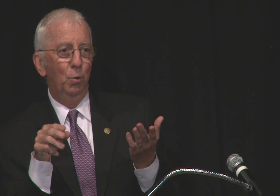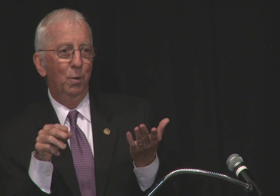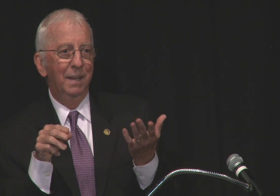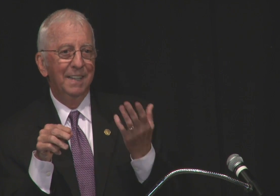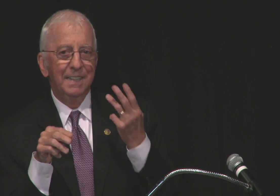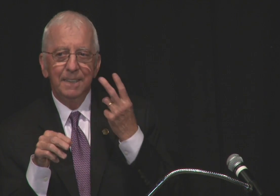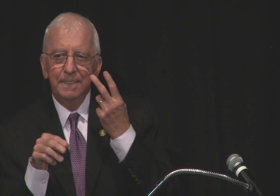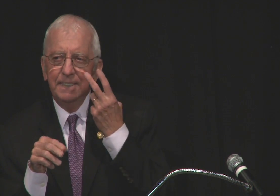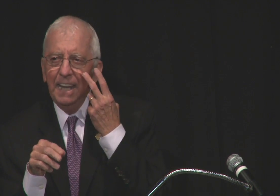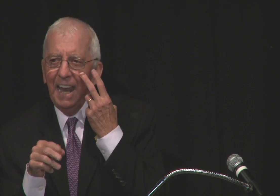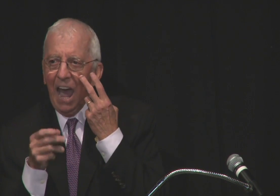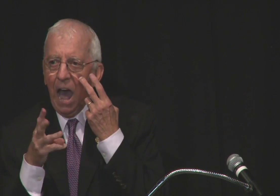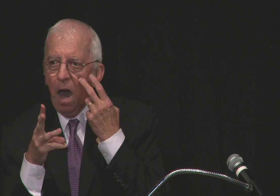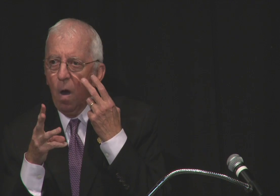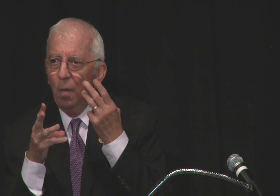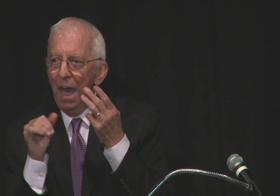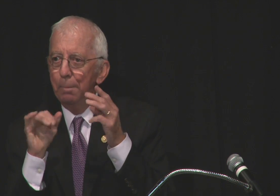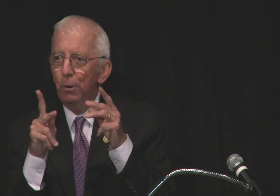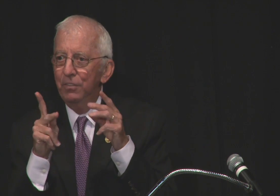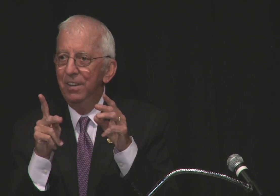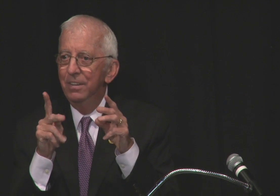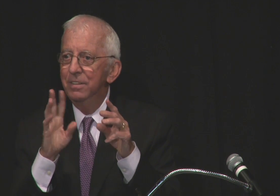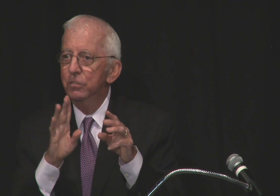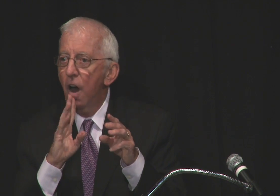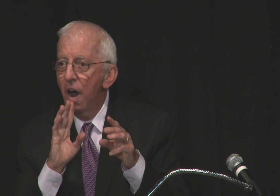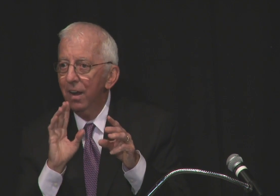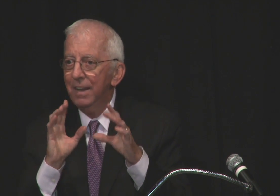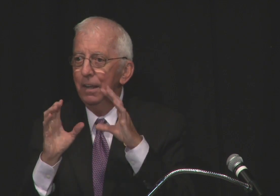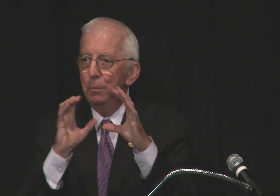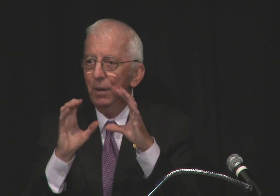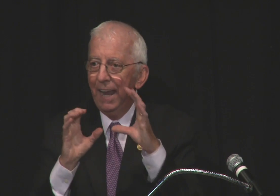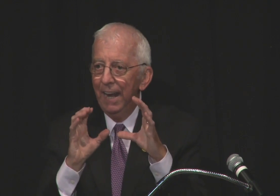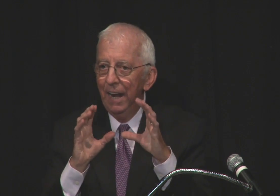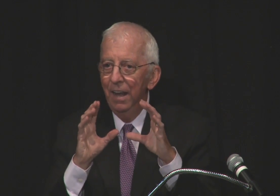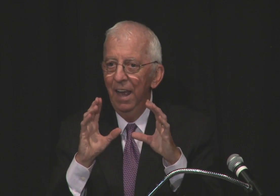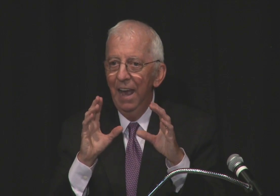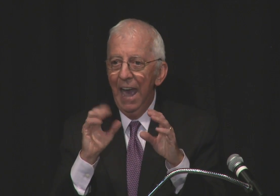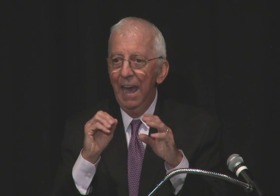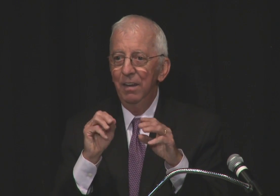to see how that person talked and communicated.